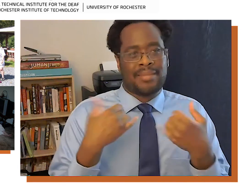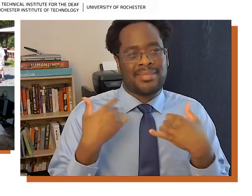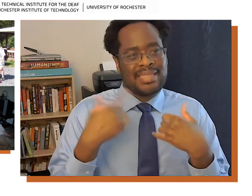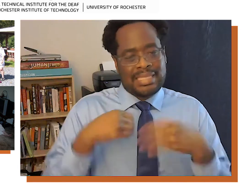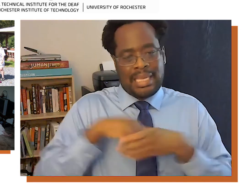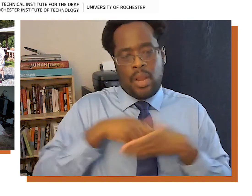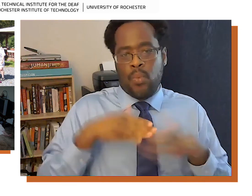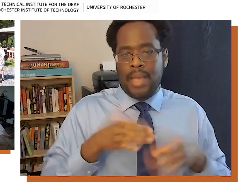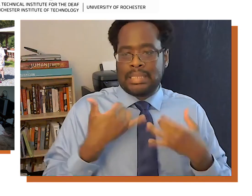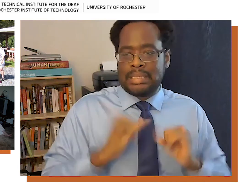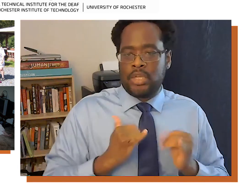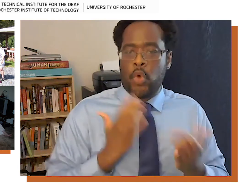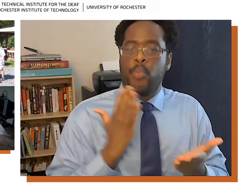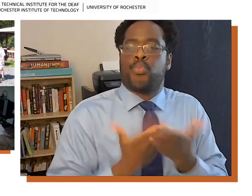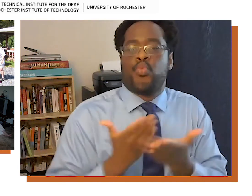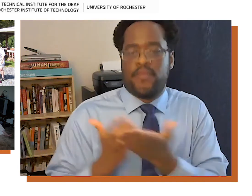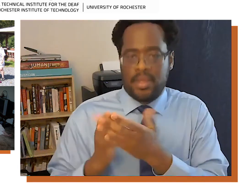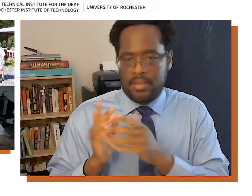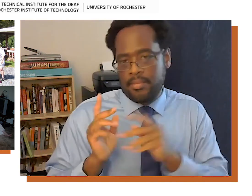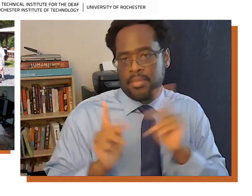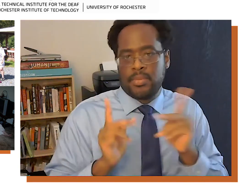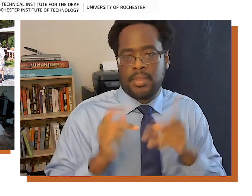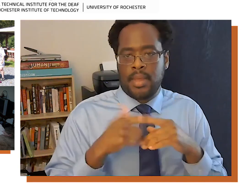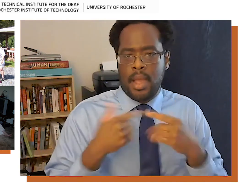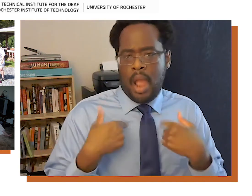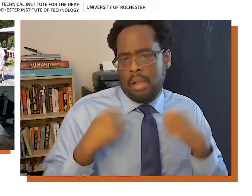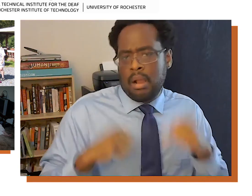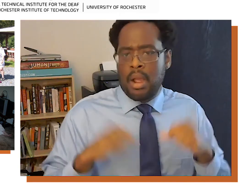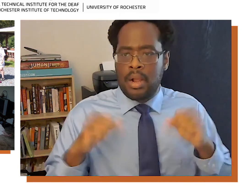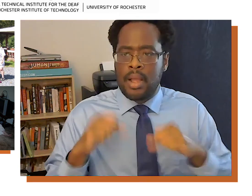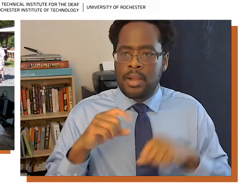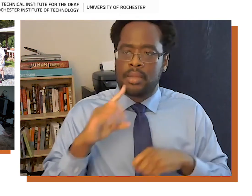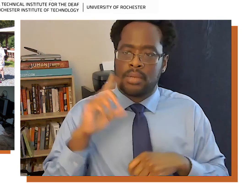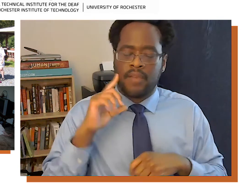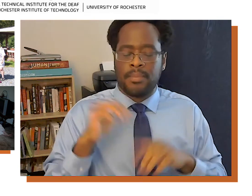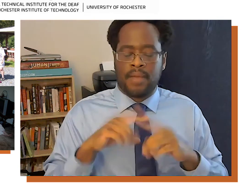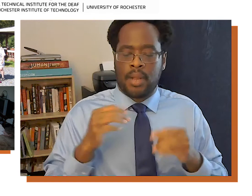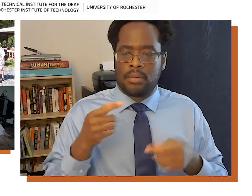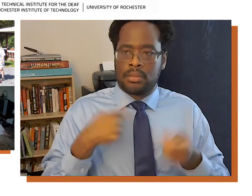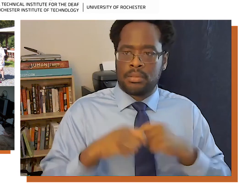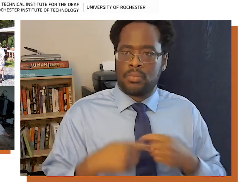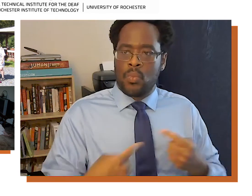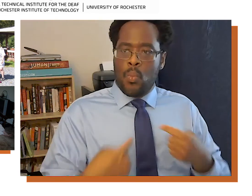but at the same time, in a way, again, I was still motivated by wanting to prove to people that I could do it,